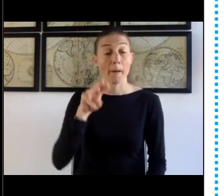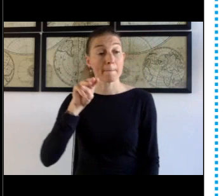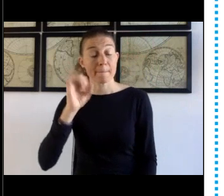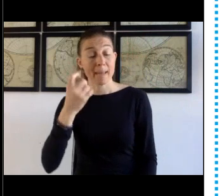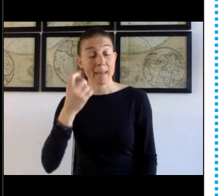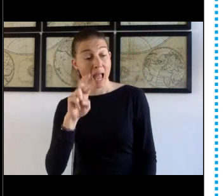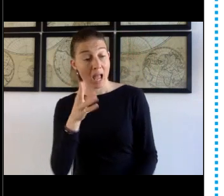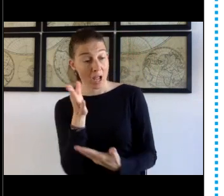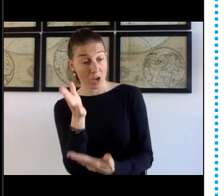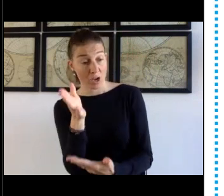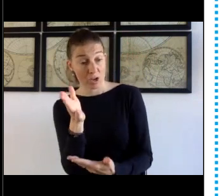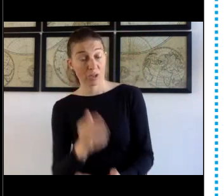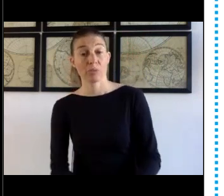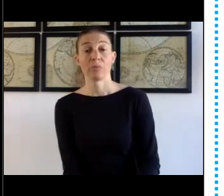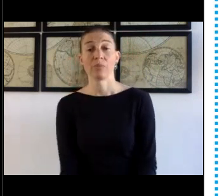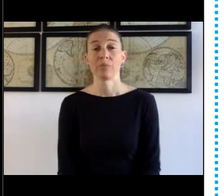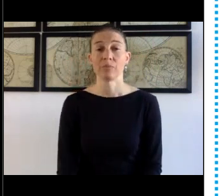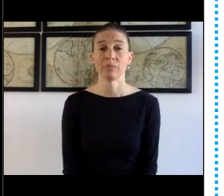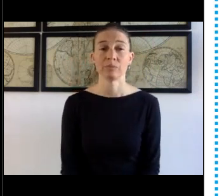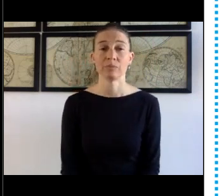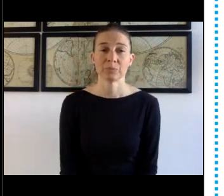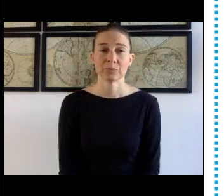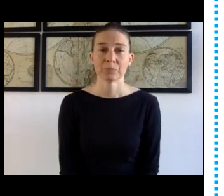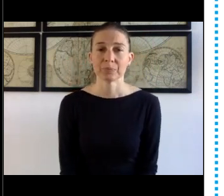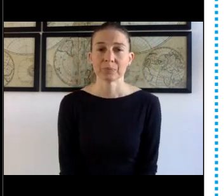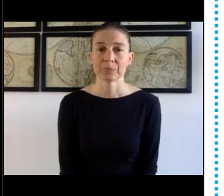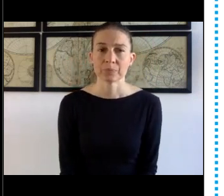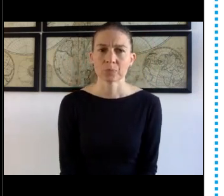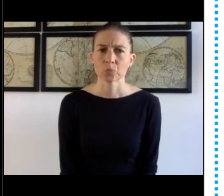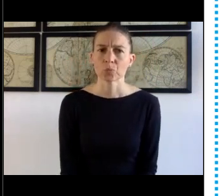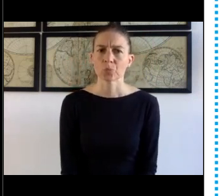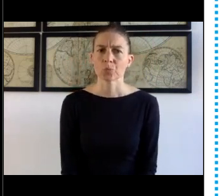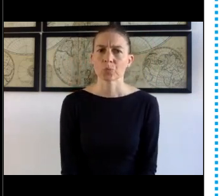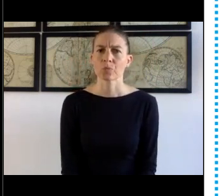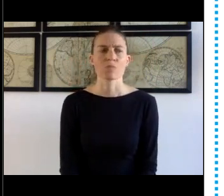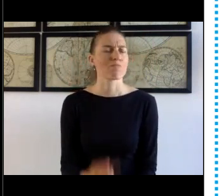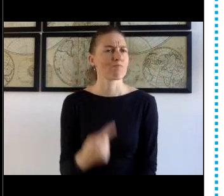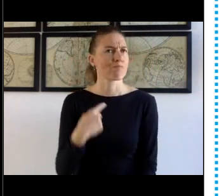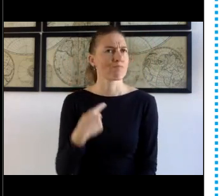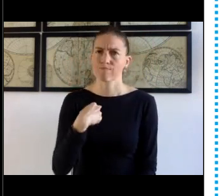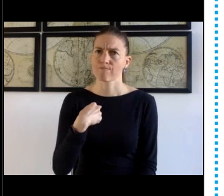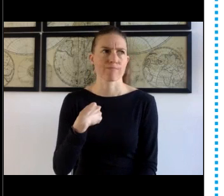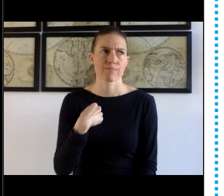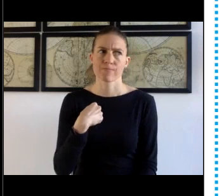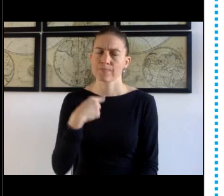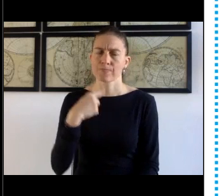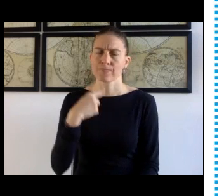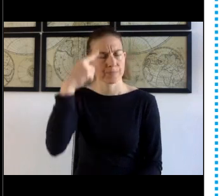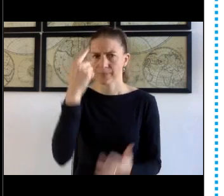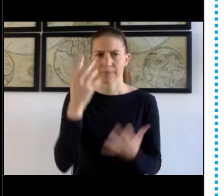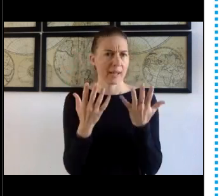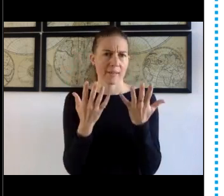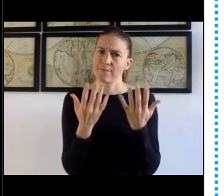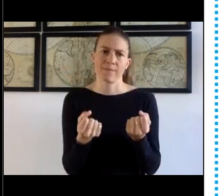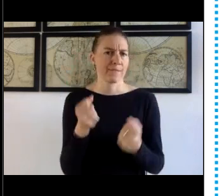Sure. I'm not aware that there is an EU regulation that would regulate this.